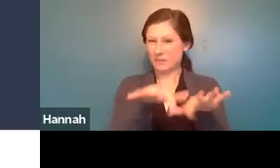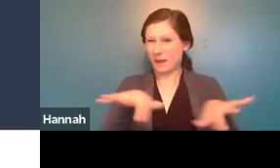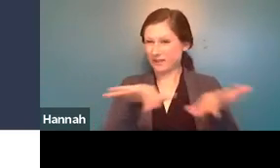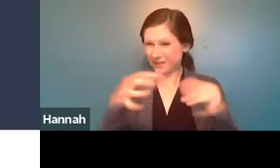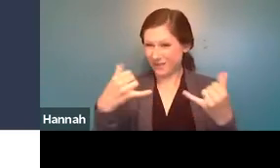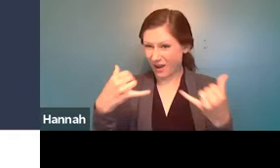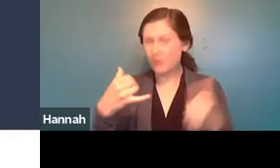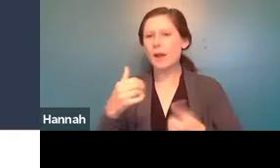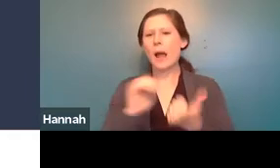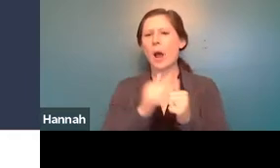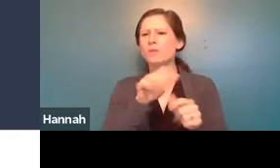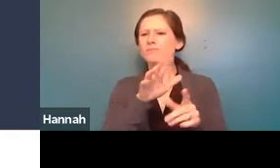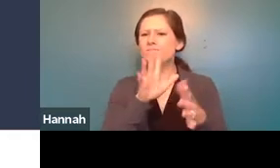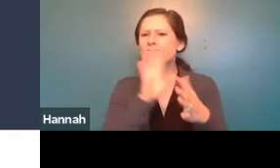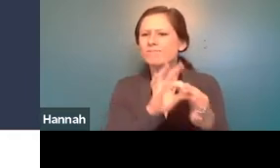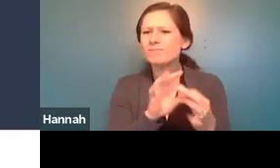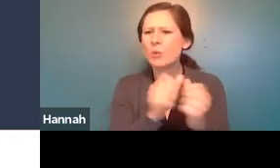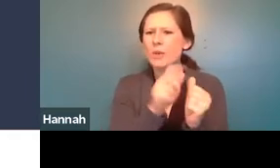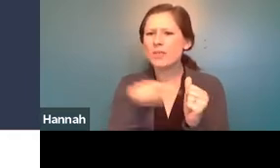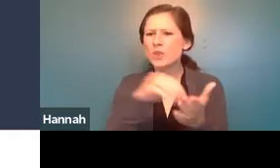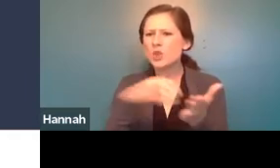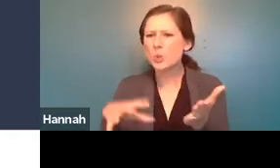students where they're at is really important whether that